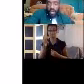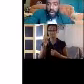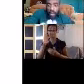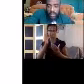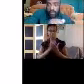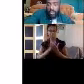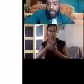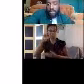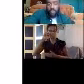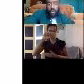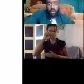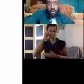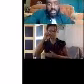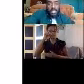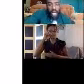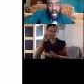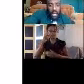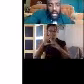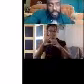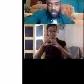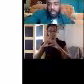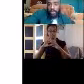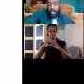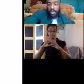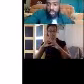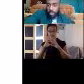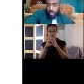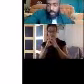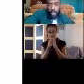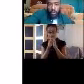various different, different components. I also believe that leadership should be one